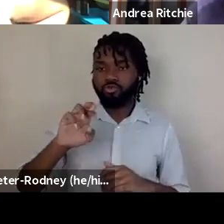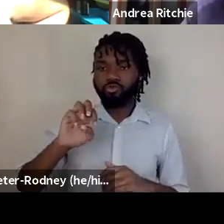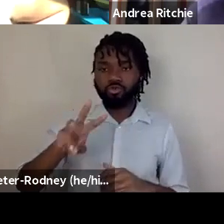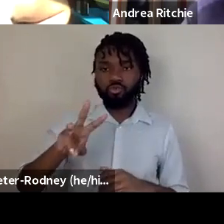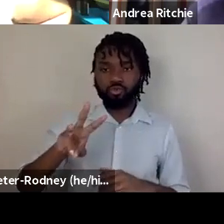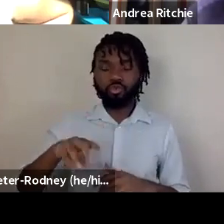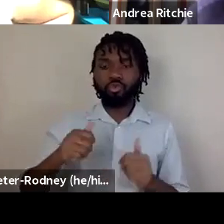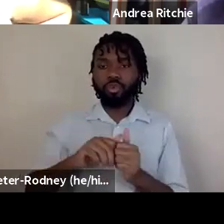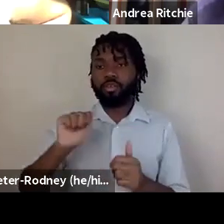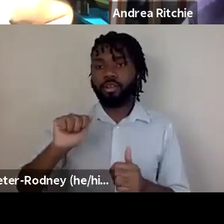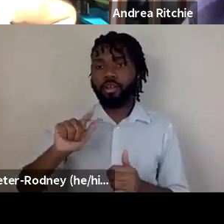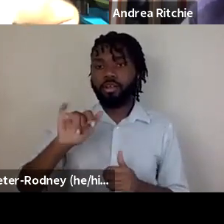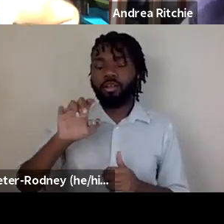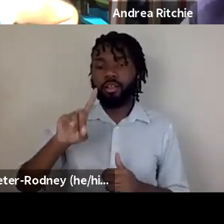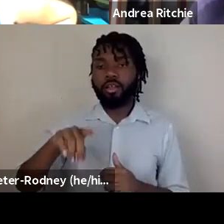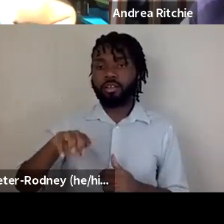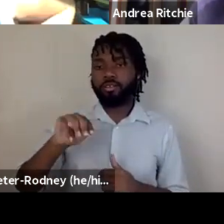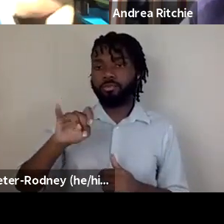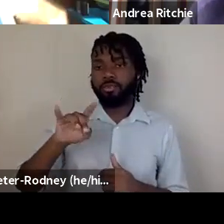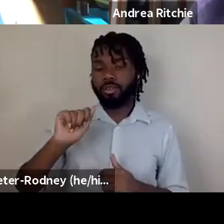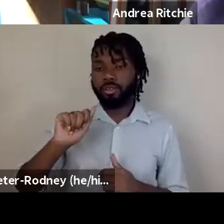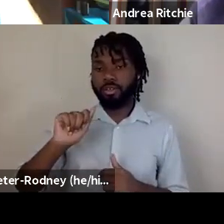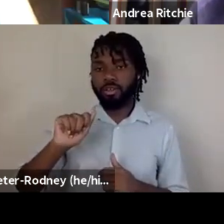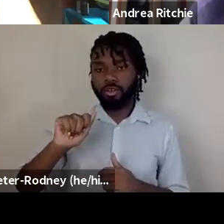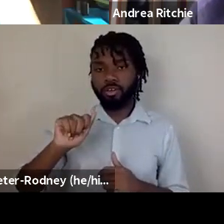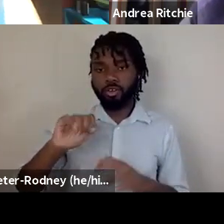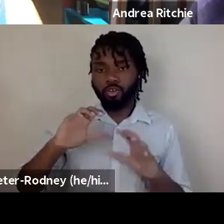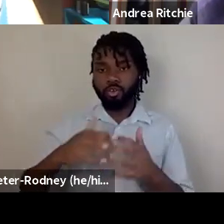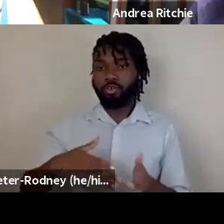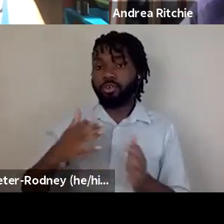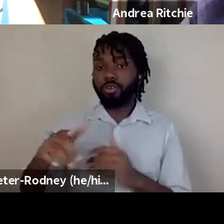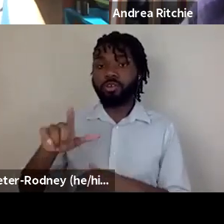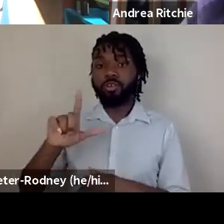Leroi Moore, L-E-R-O-I M-O-O-R-E